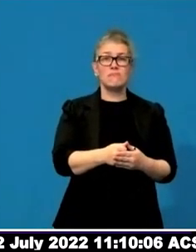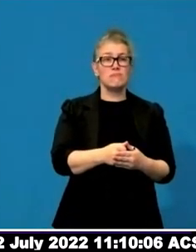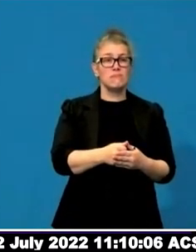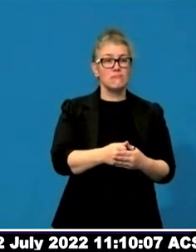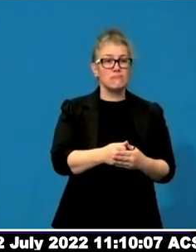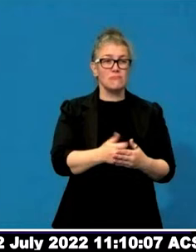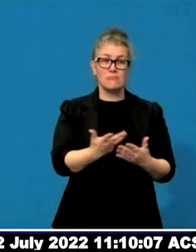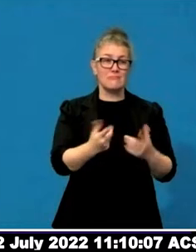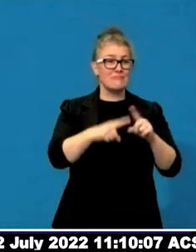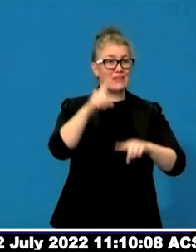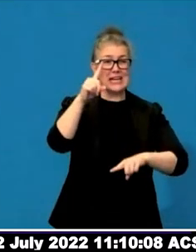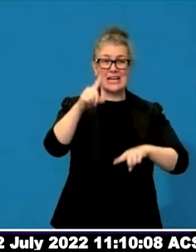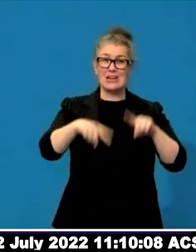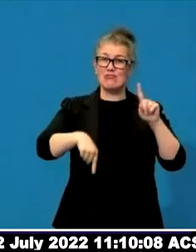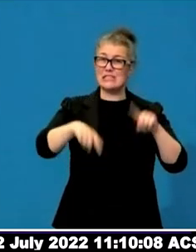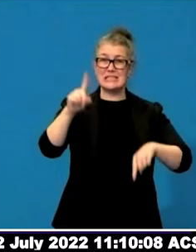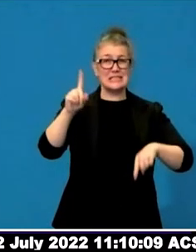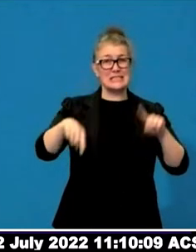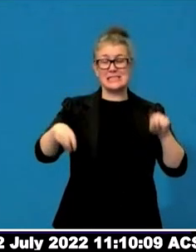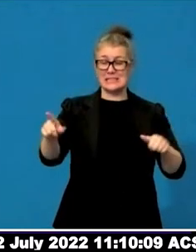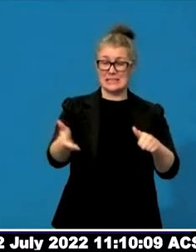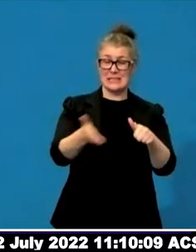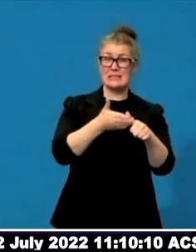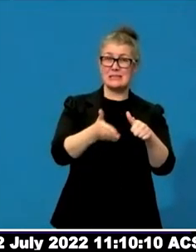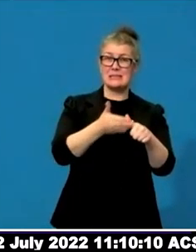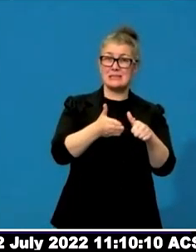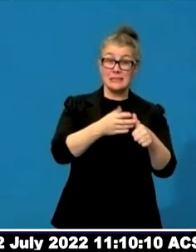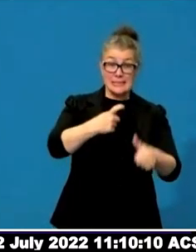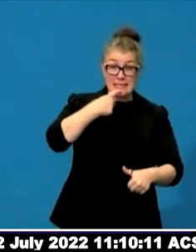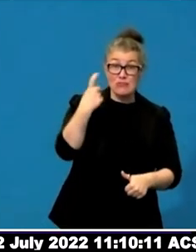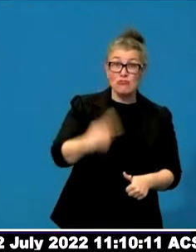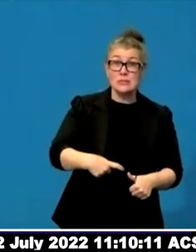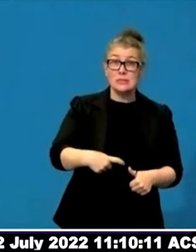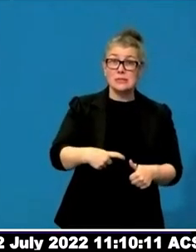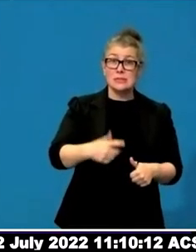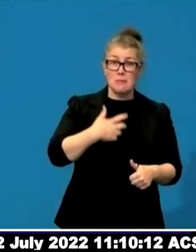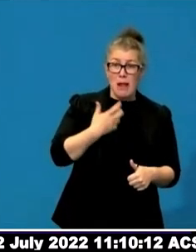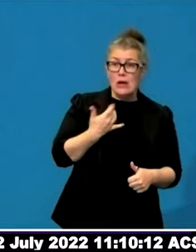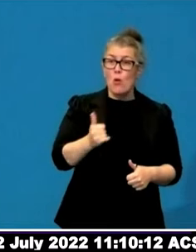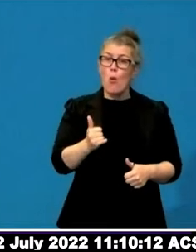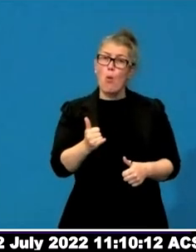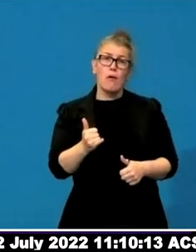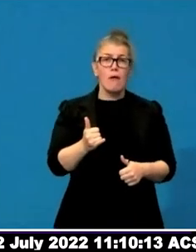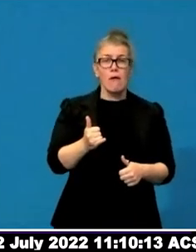It will vary on the seriousness of the complaint and that -